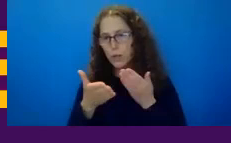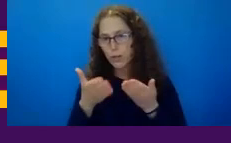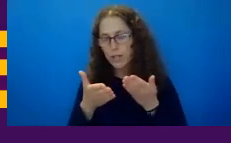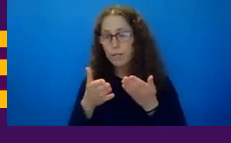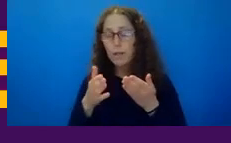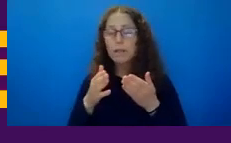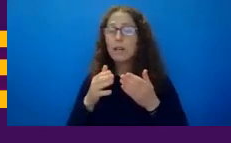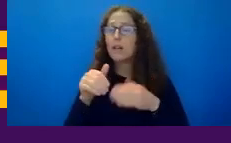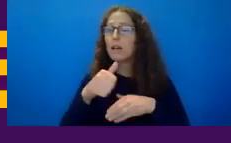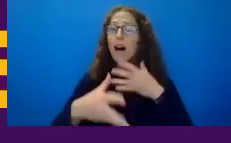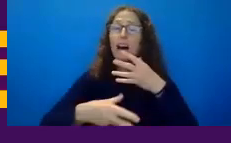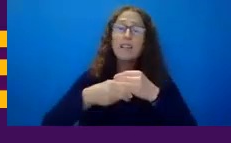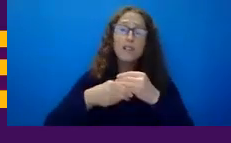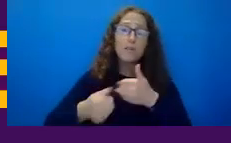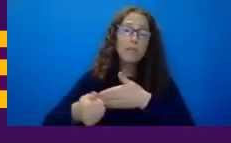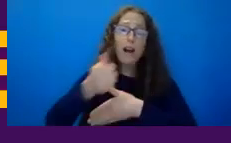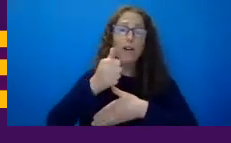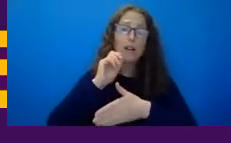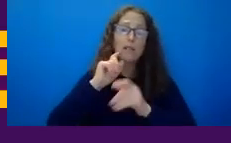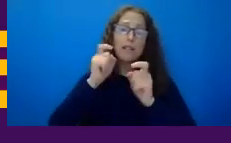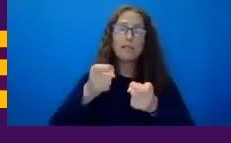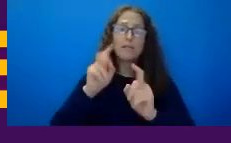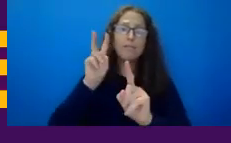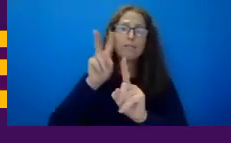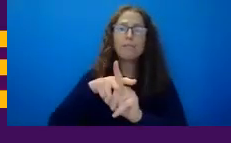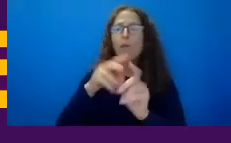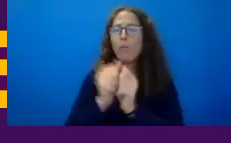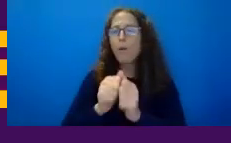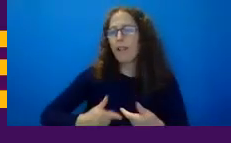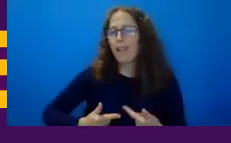THAT ARE CURRENTLY NOT RECEIVING FUNDS